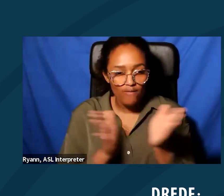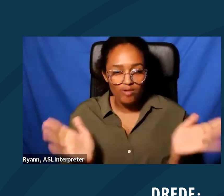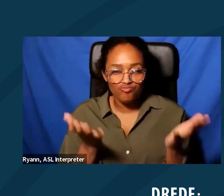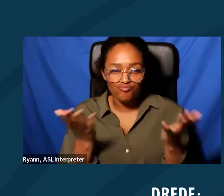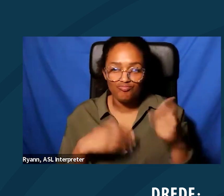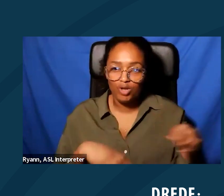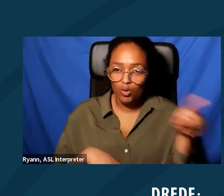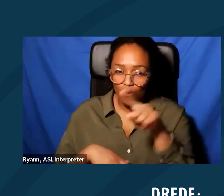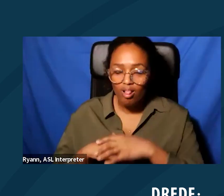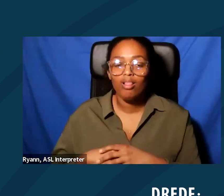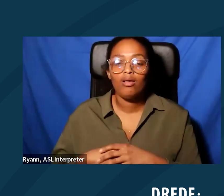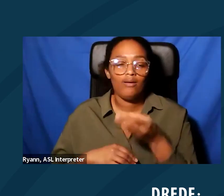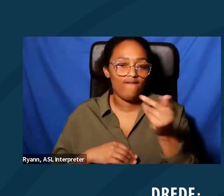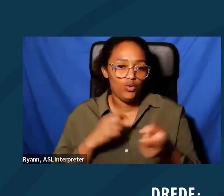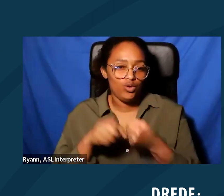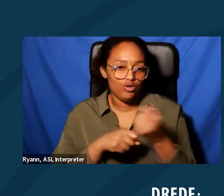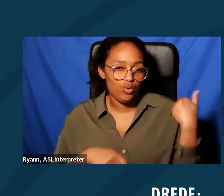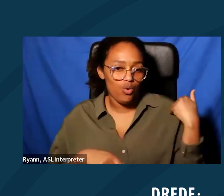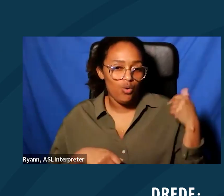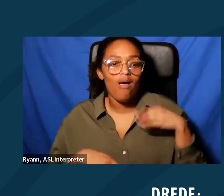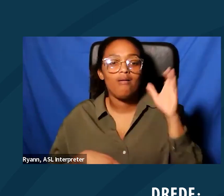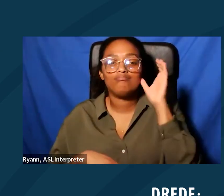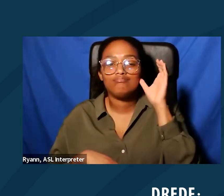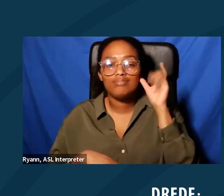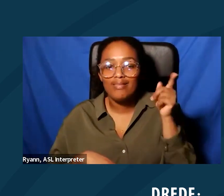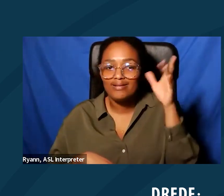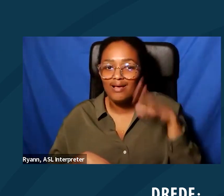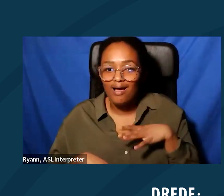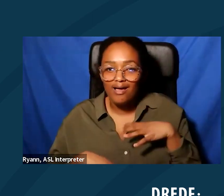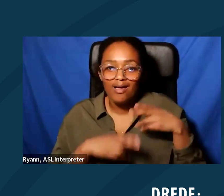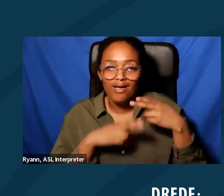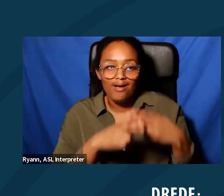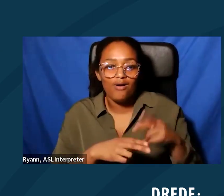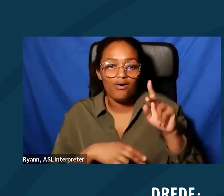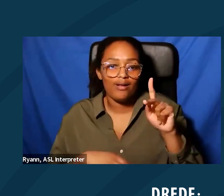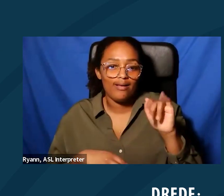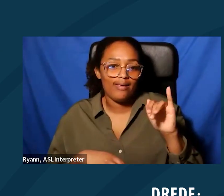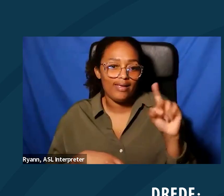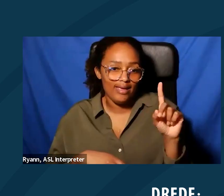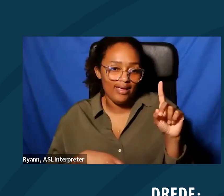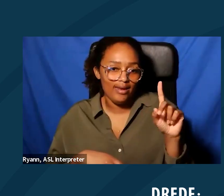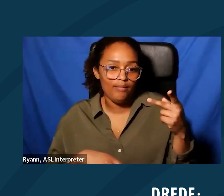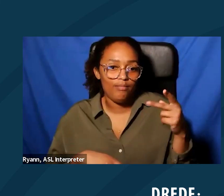right. I'm going to switch it up a little bit and try to get you motivated, all right.